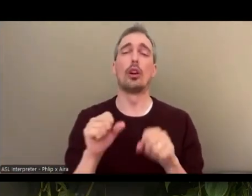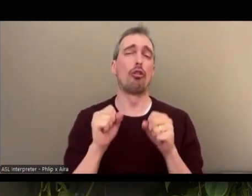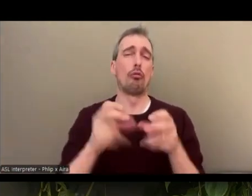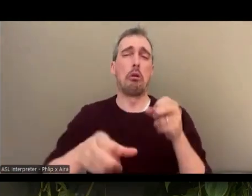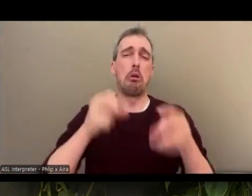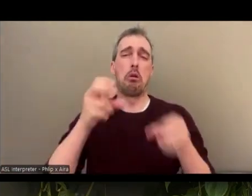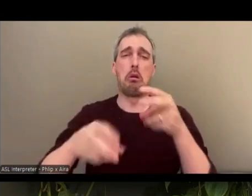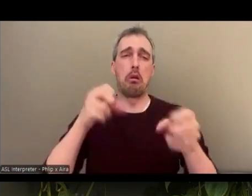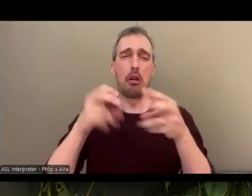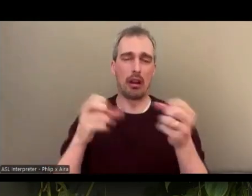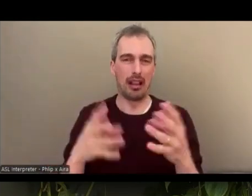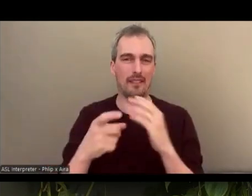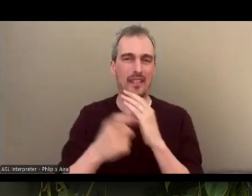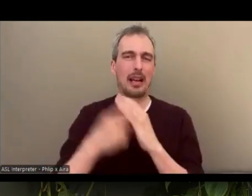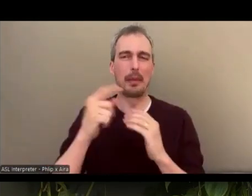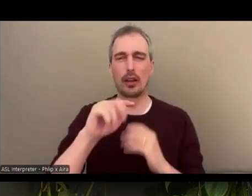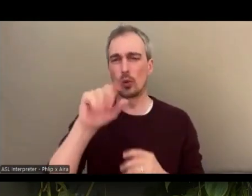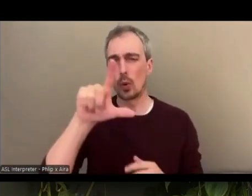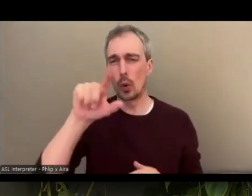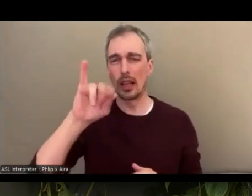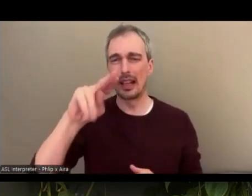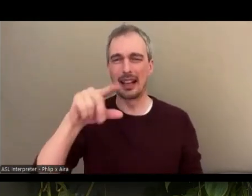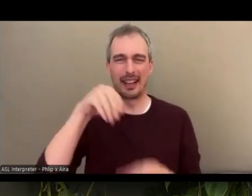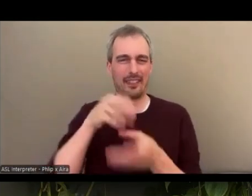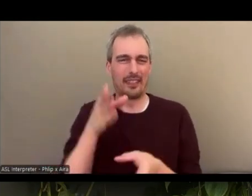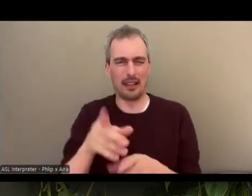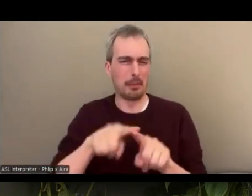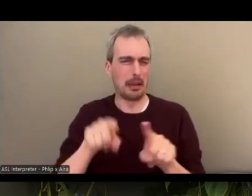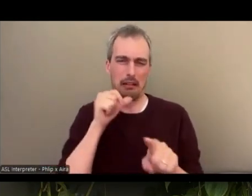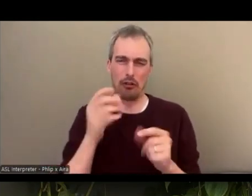So while these ones didn't make the initial cut, you'll want to consider